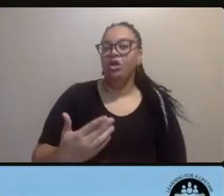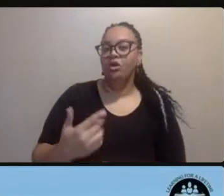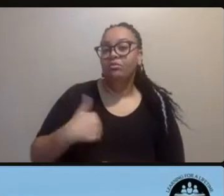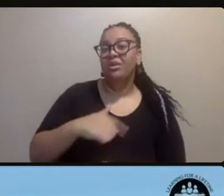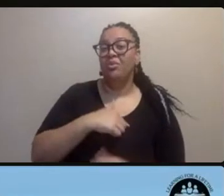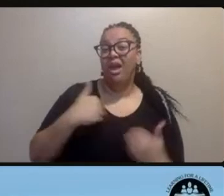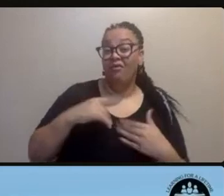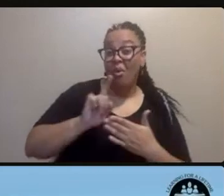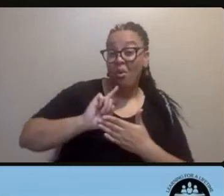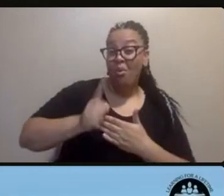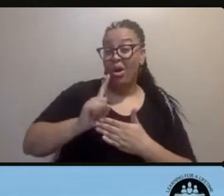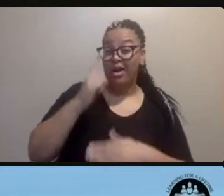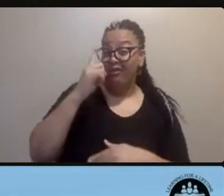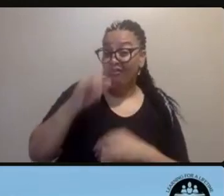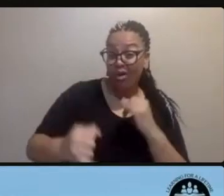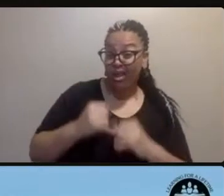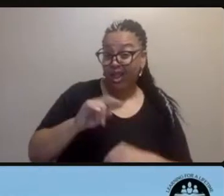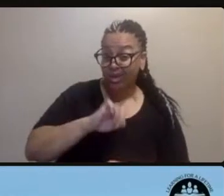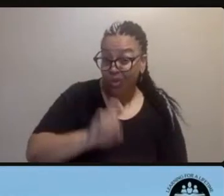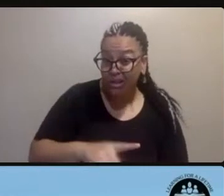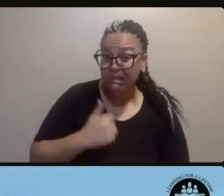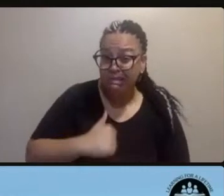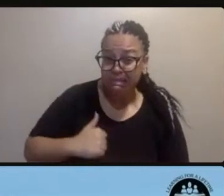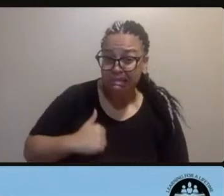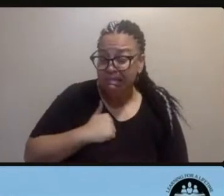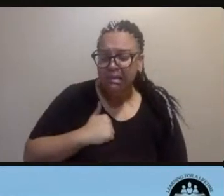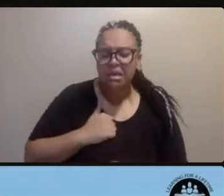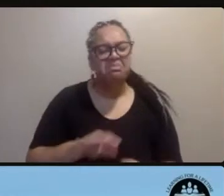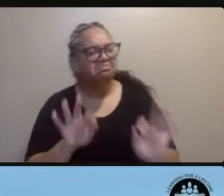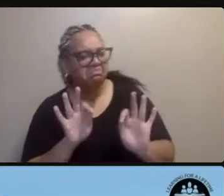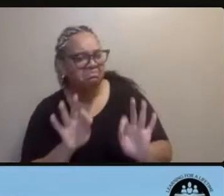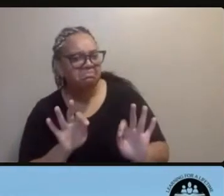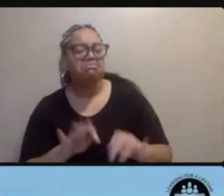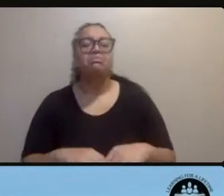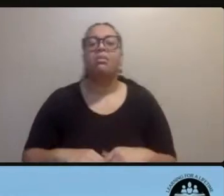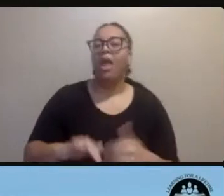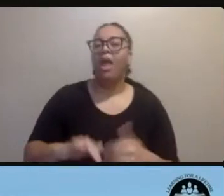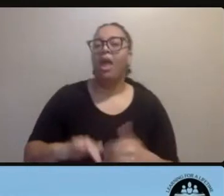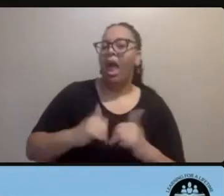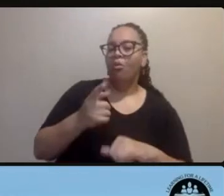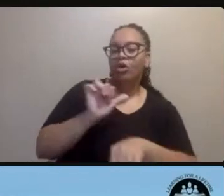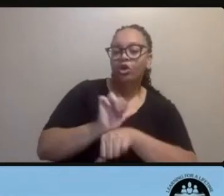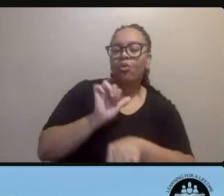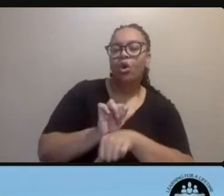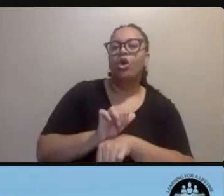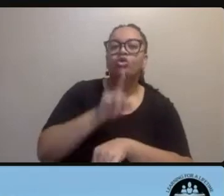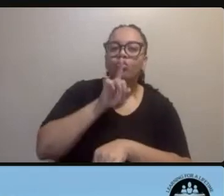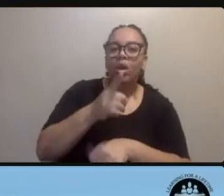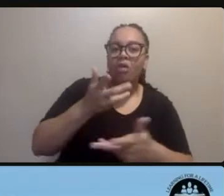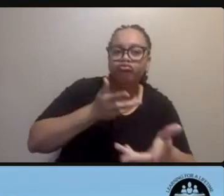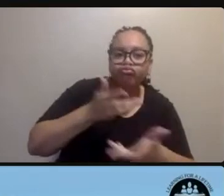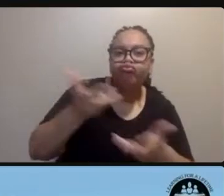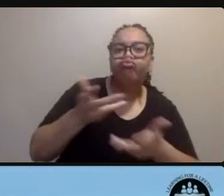THE NUMBER. THANK YOU.